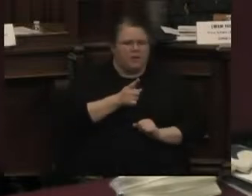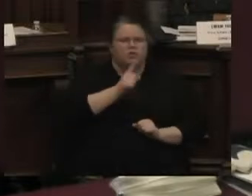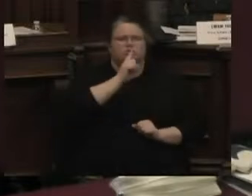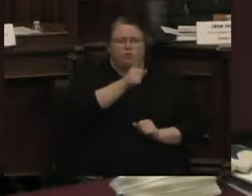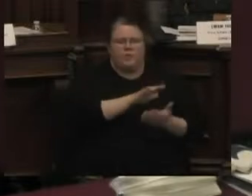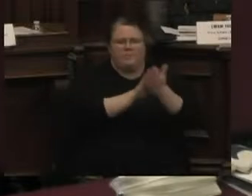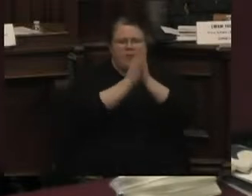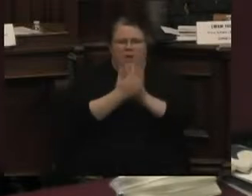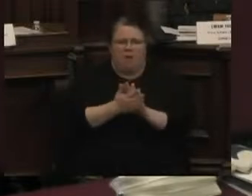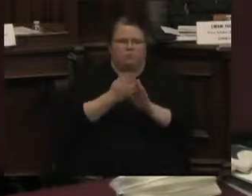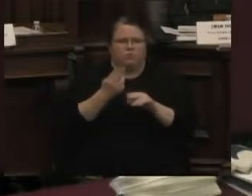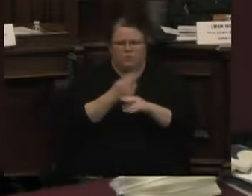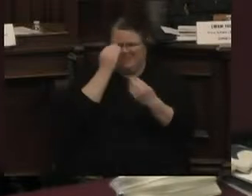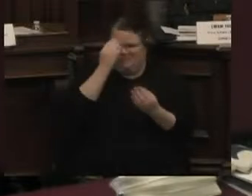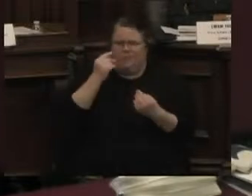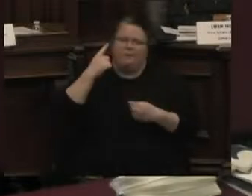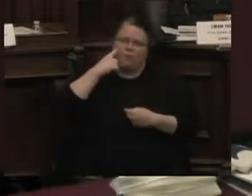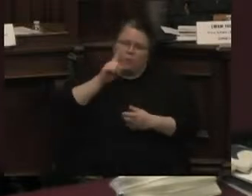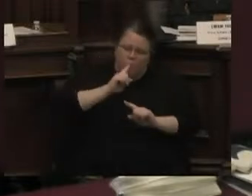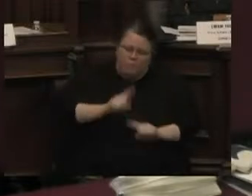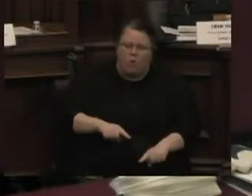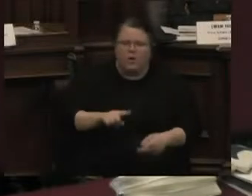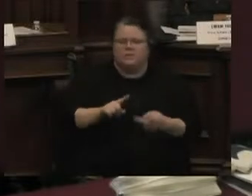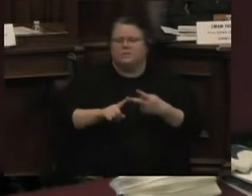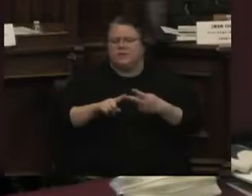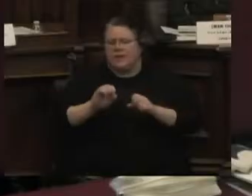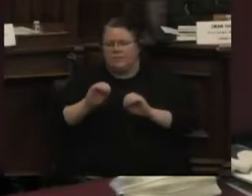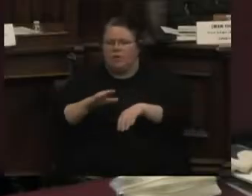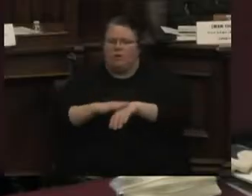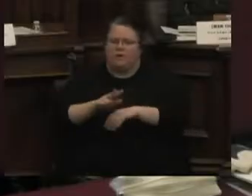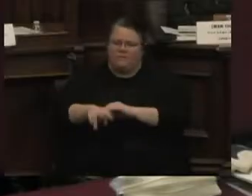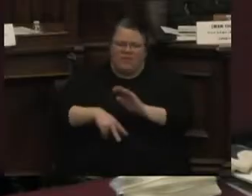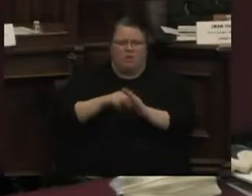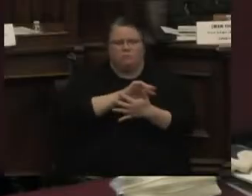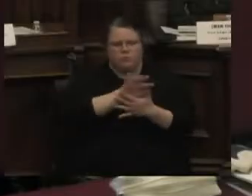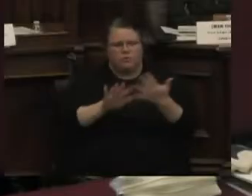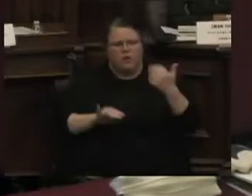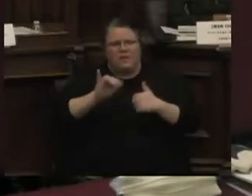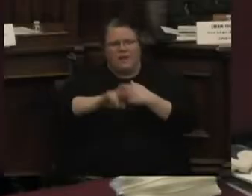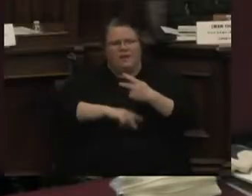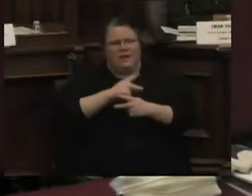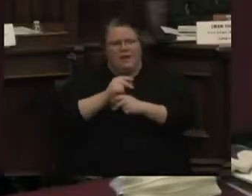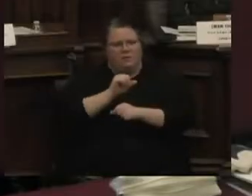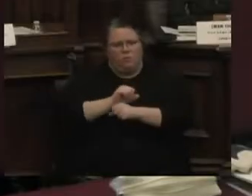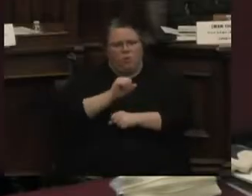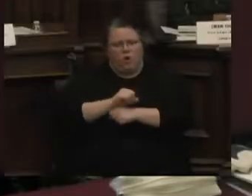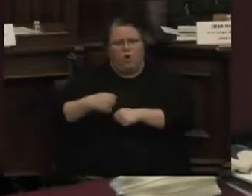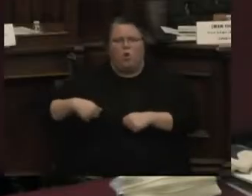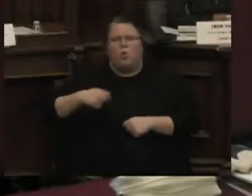information in a way that can truly be transmitted into